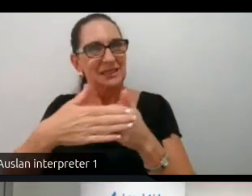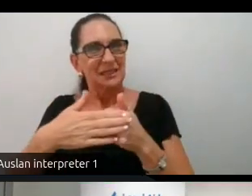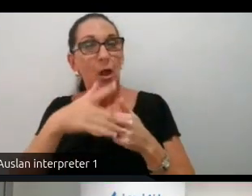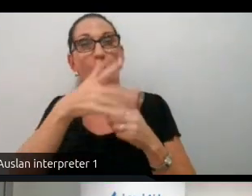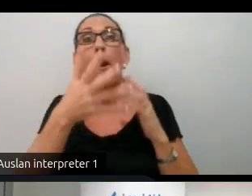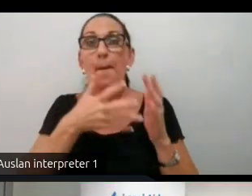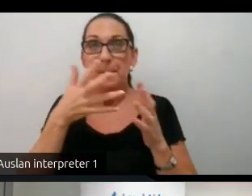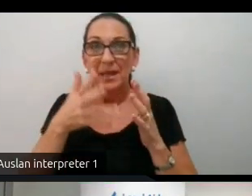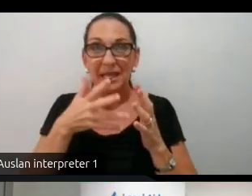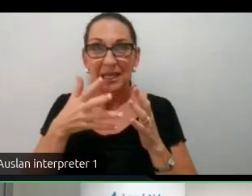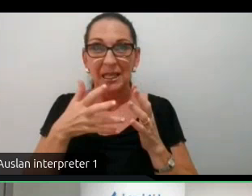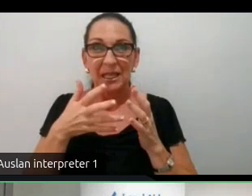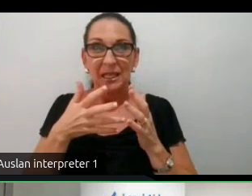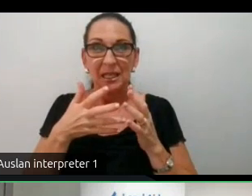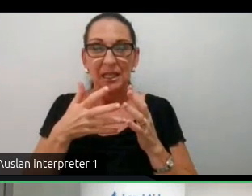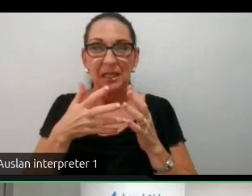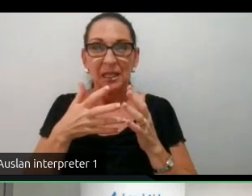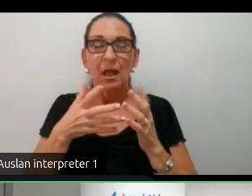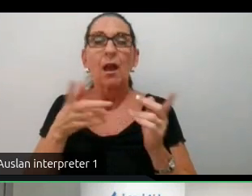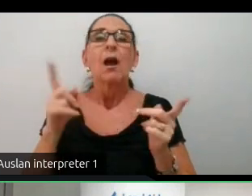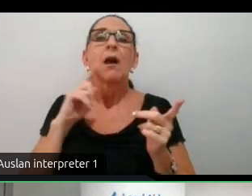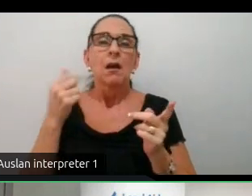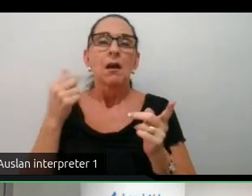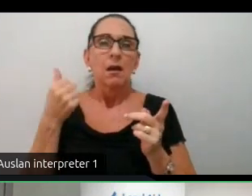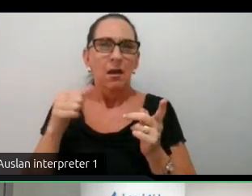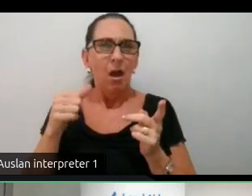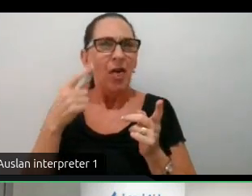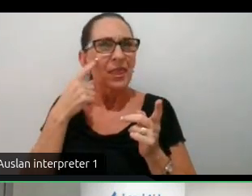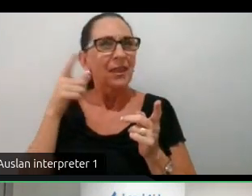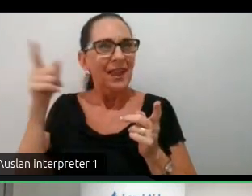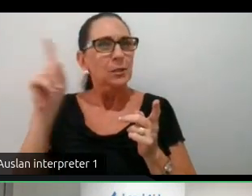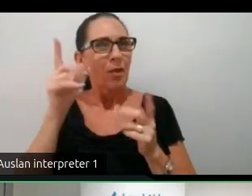I'm assuming we're talking under an insurance claim that's been approved. Yes, that's I believe